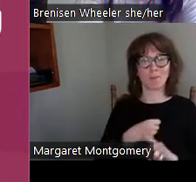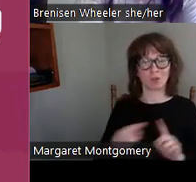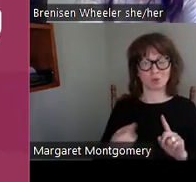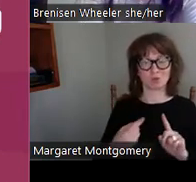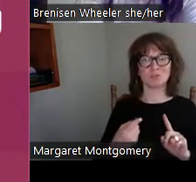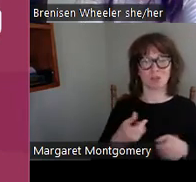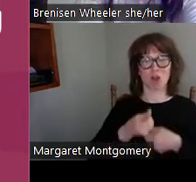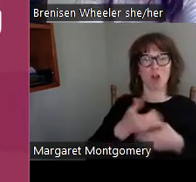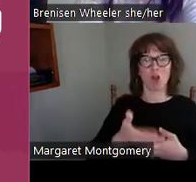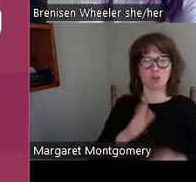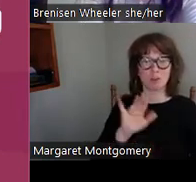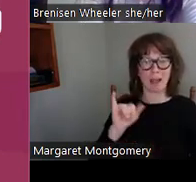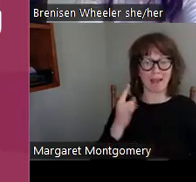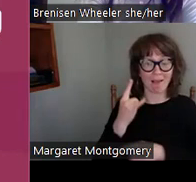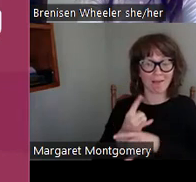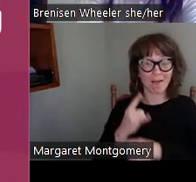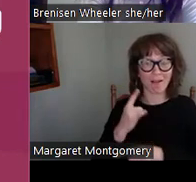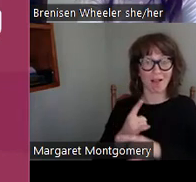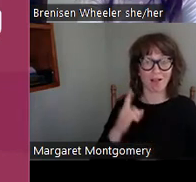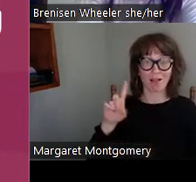alcohol. 13:06:11 And also the basically had a bad